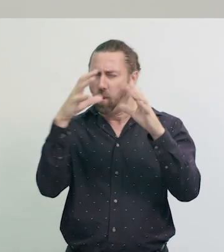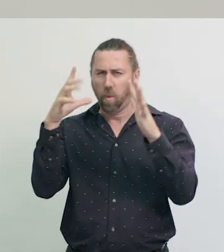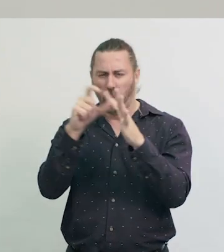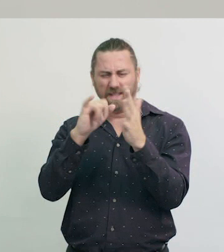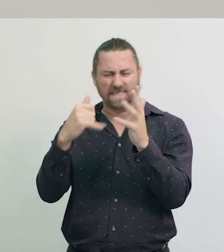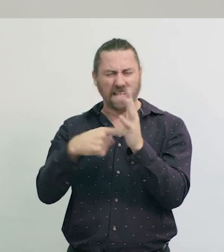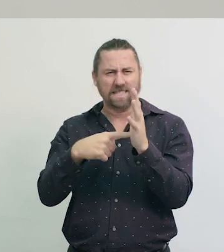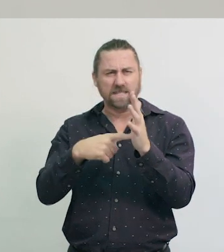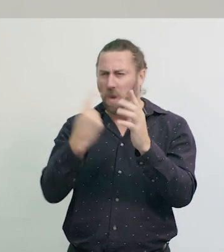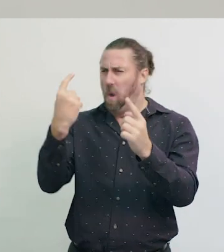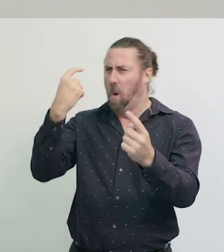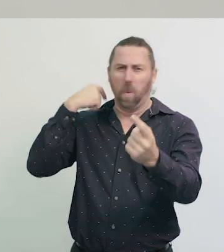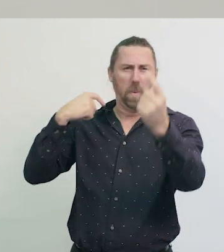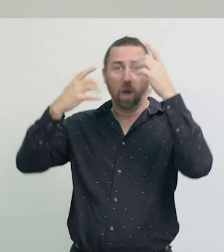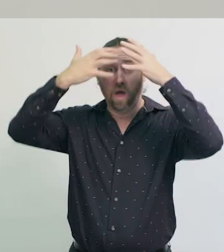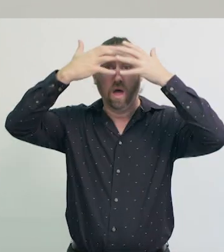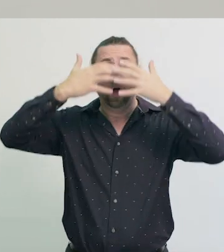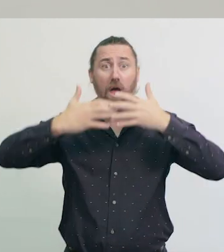that can damage astronauts' helmet visors.